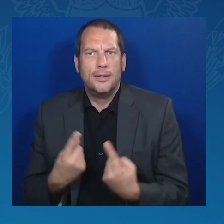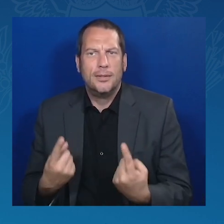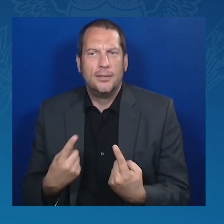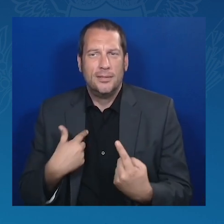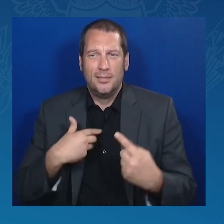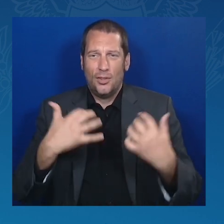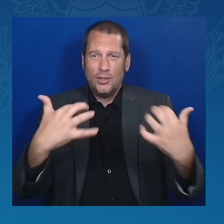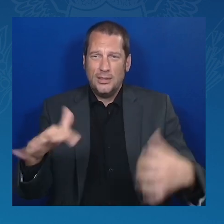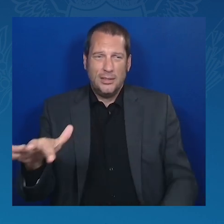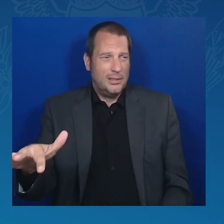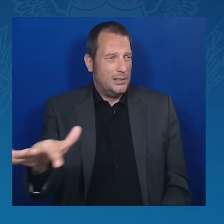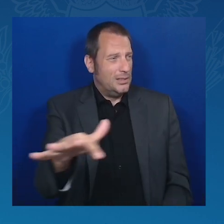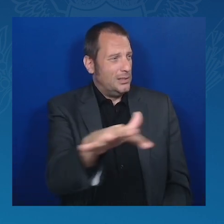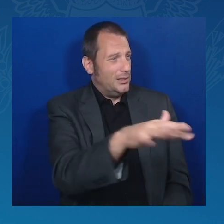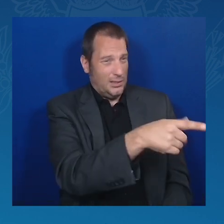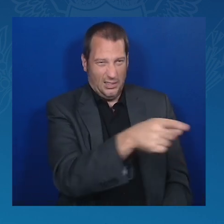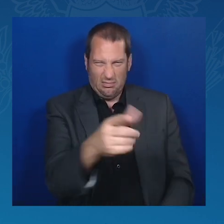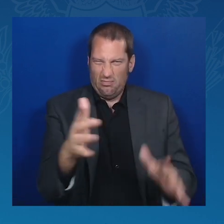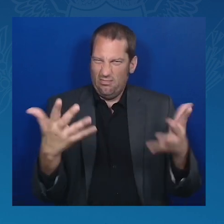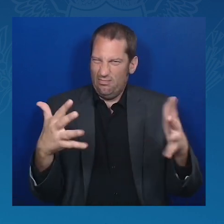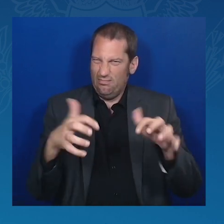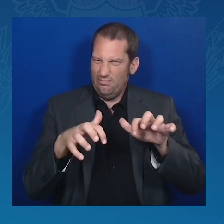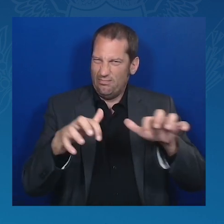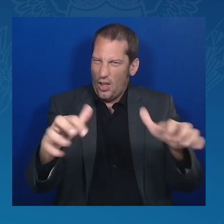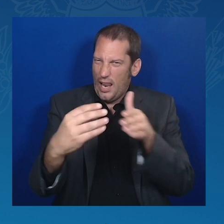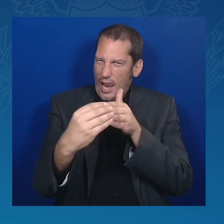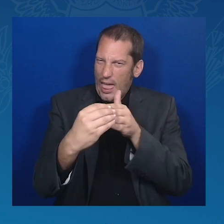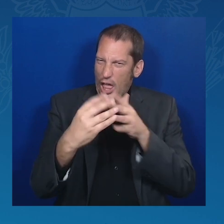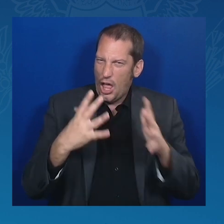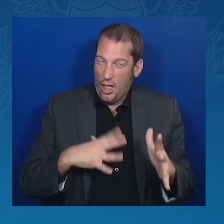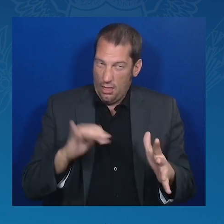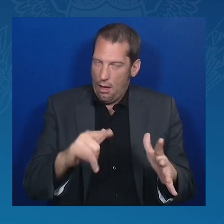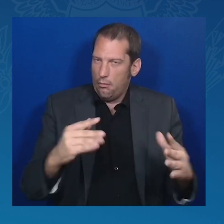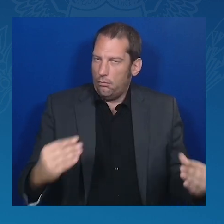We are not going to passively watch this happen. We are in the midst of a movement,